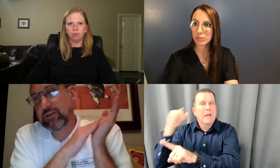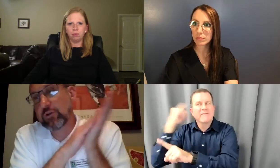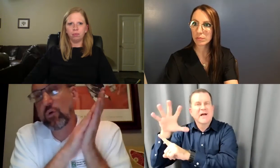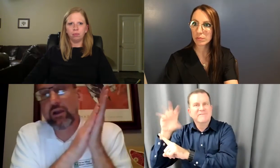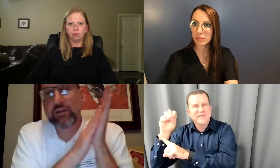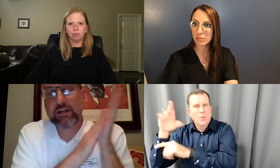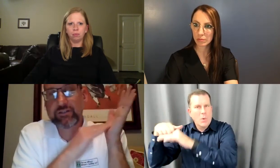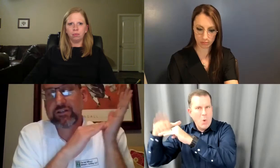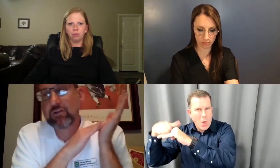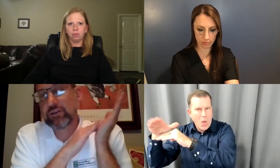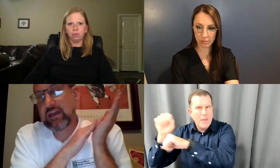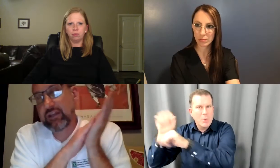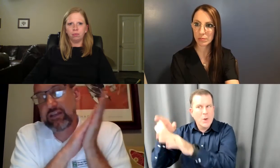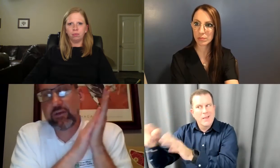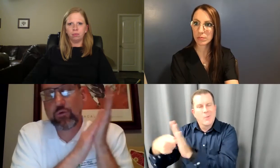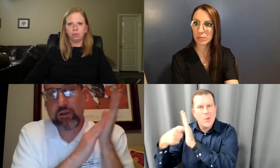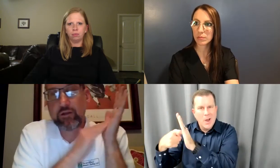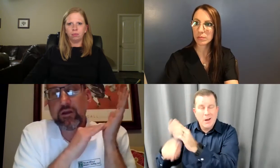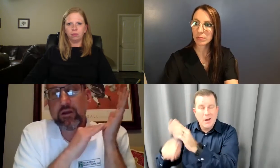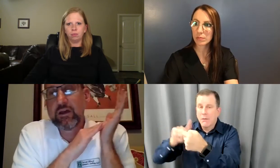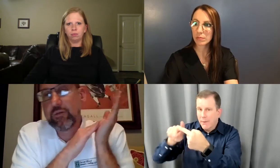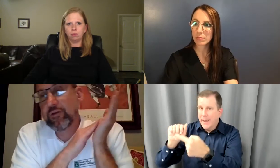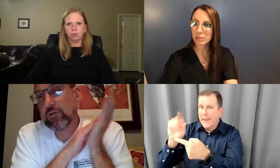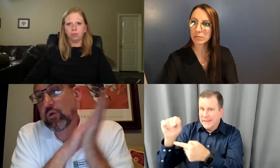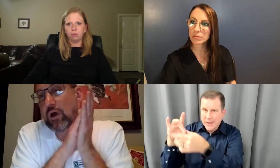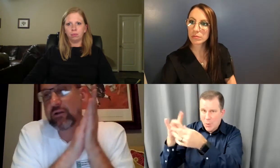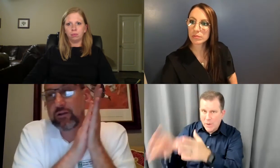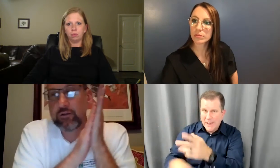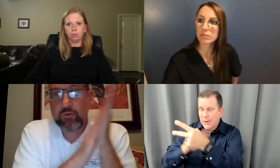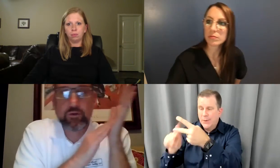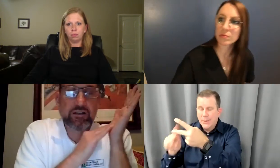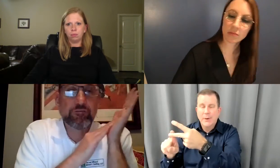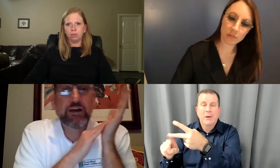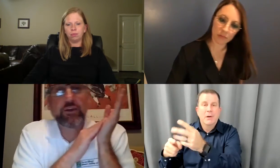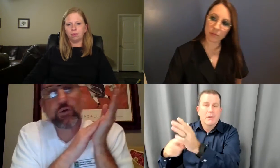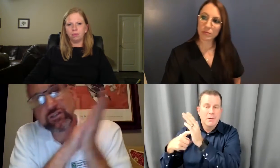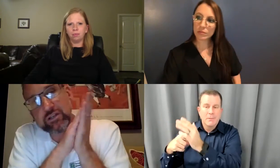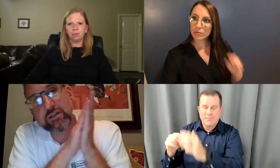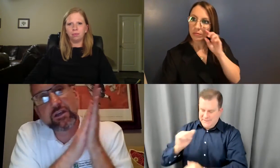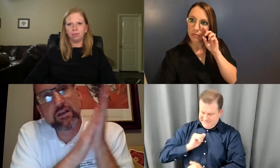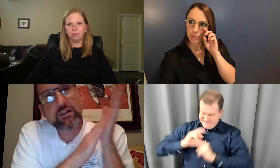and they're required not only to have an ADA coordinator, but they're required to do a self evaluation,